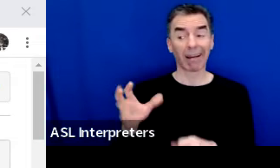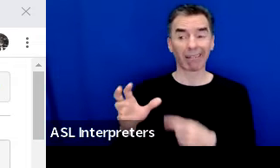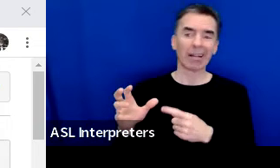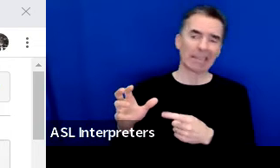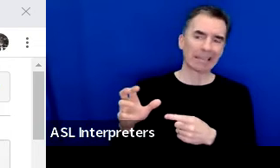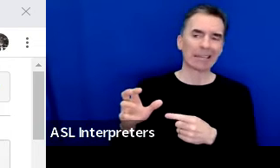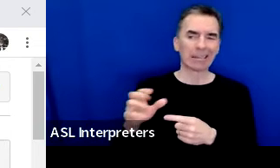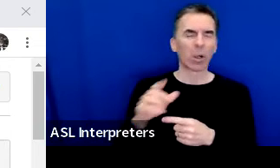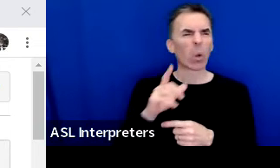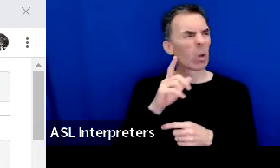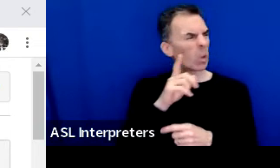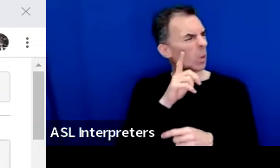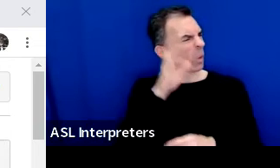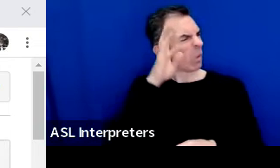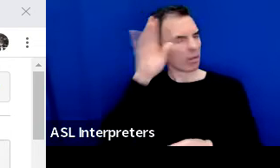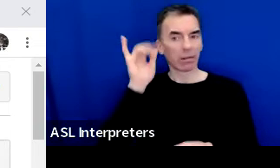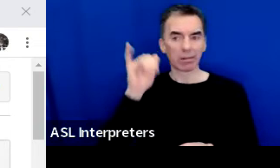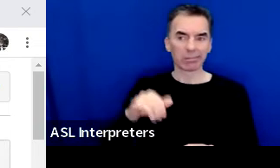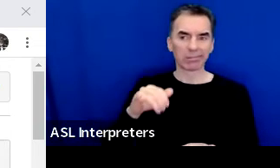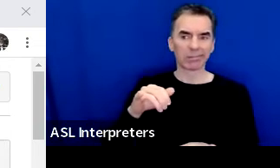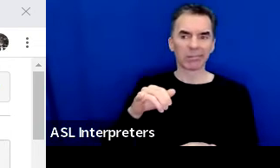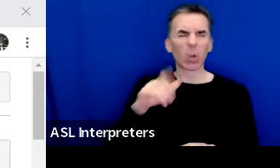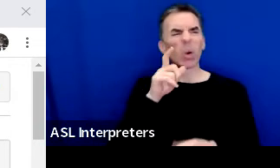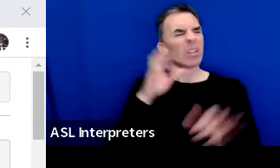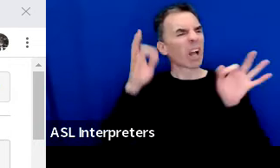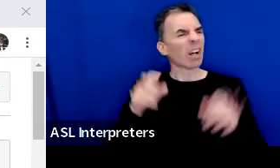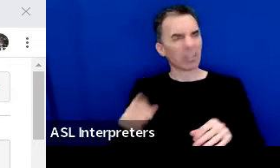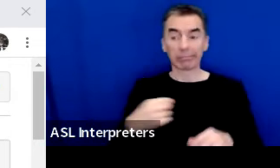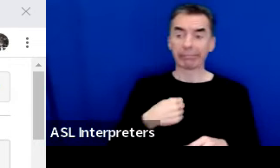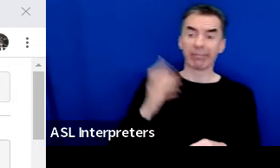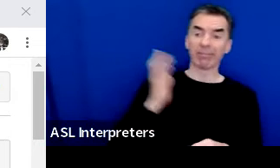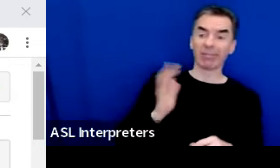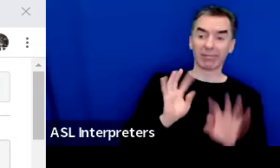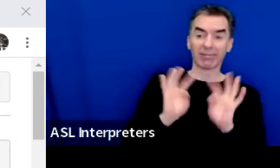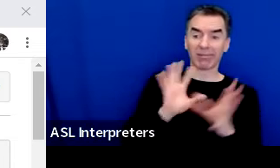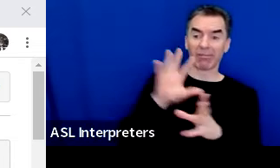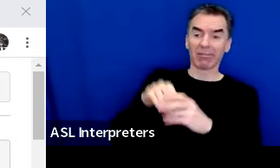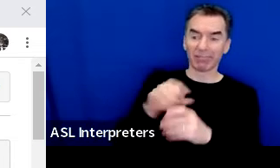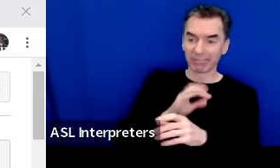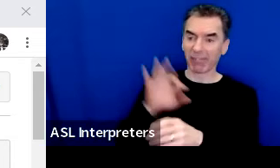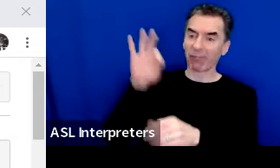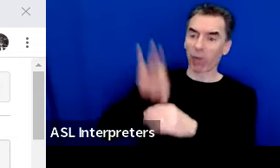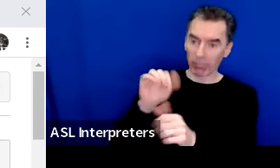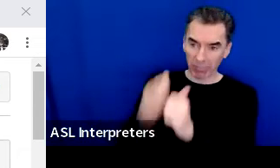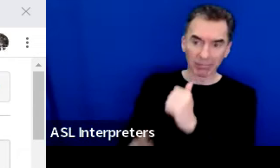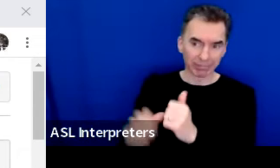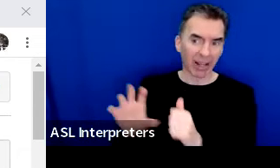There are 50 of us that voted on canvas for the operating system. So but then we wanted to make sure that it had what's called LTI.